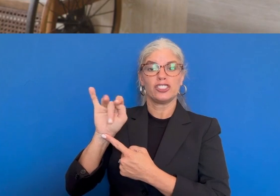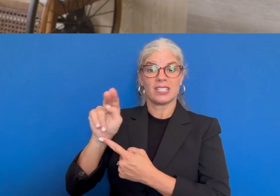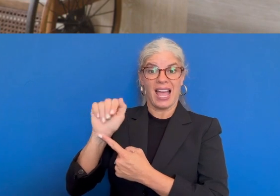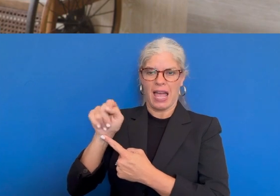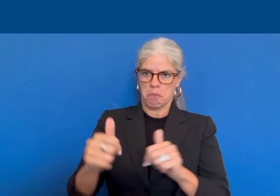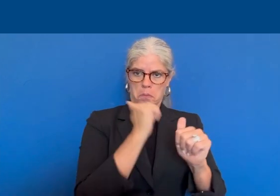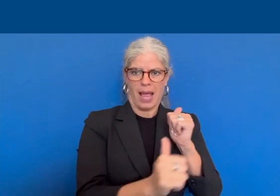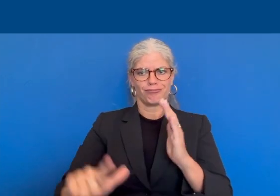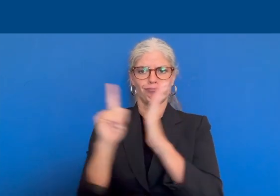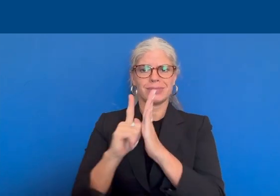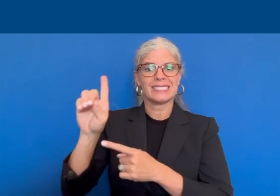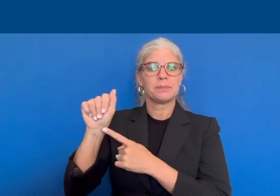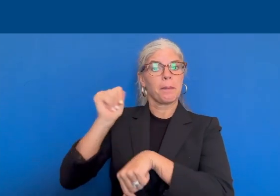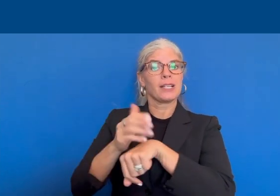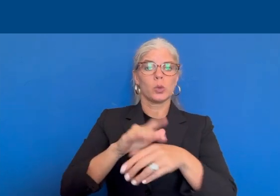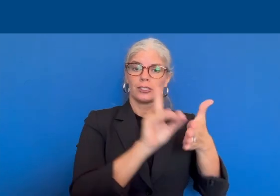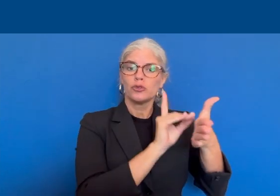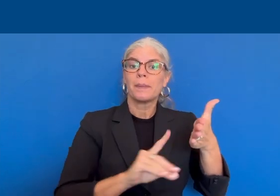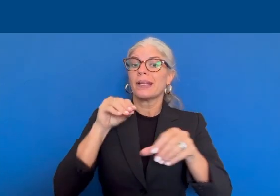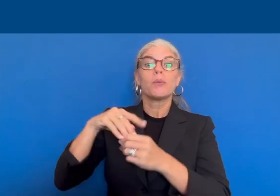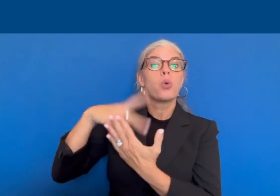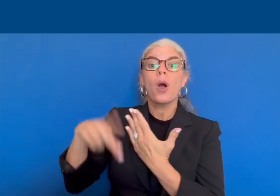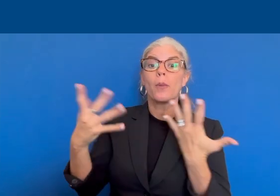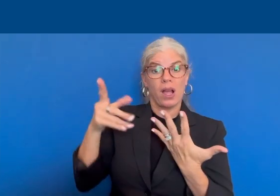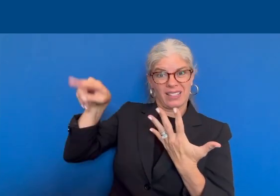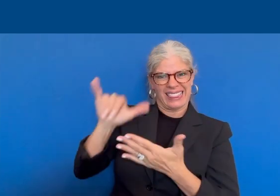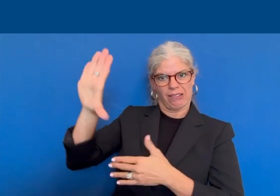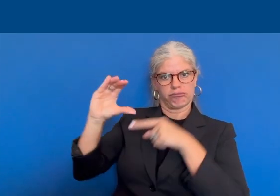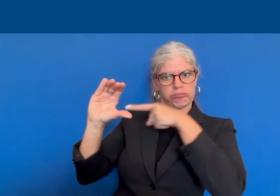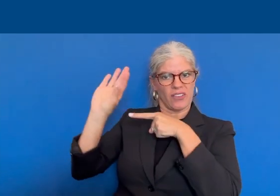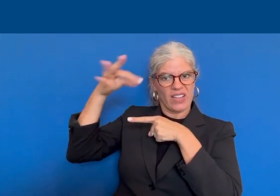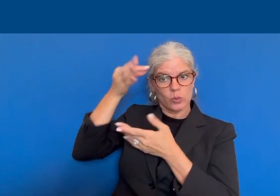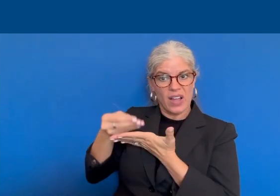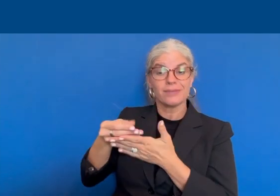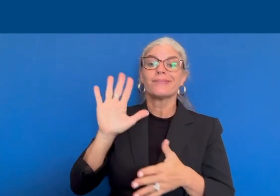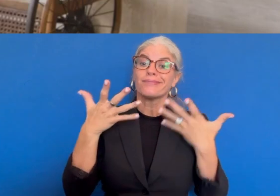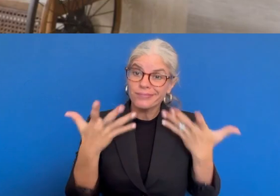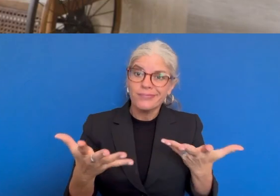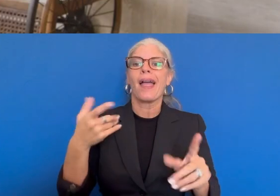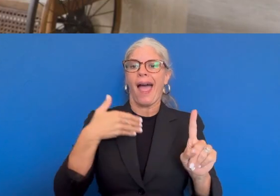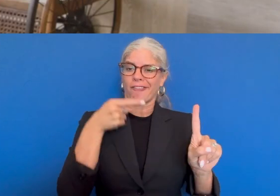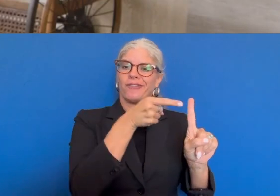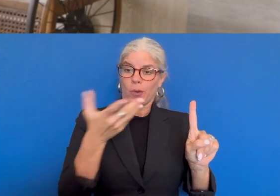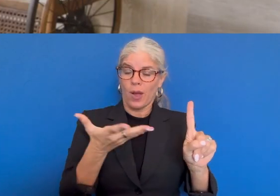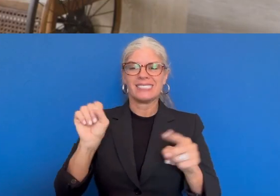prohibiting disability based discrimination in programs receiving federal funds. Yet a contentious point remained,